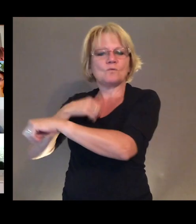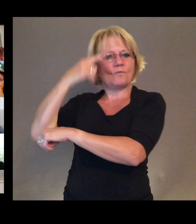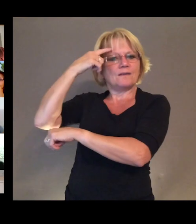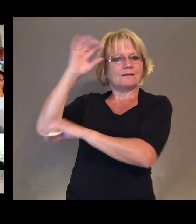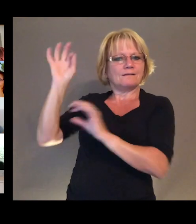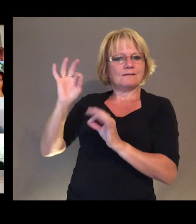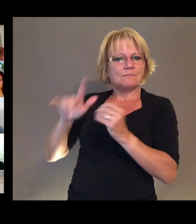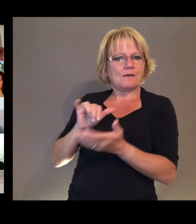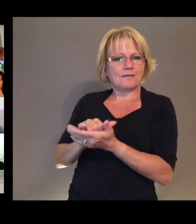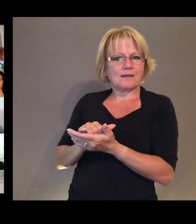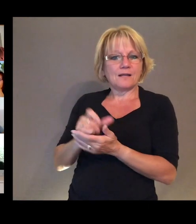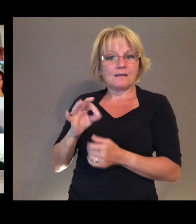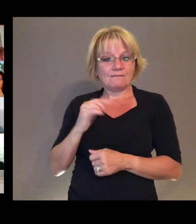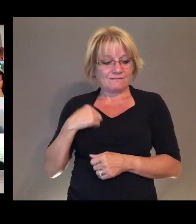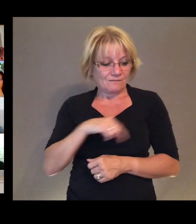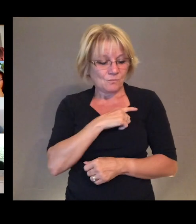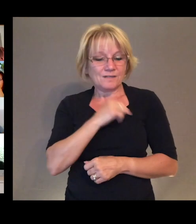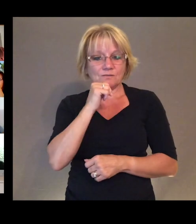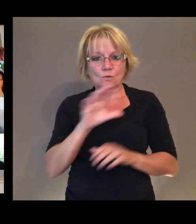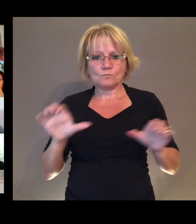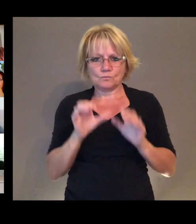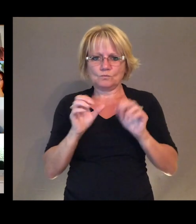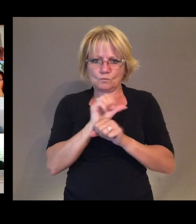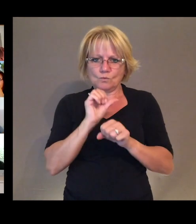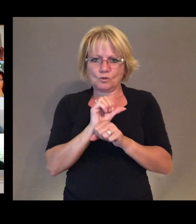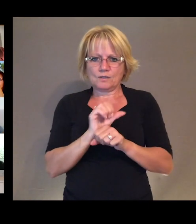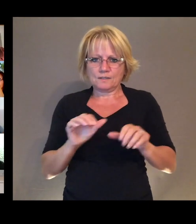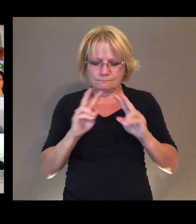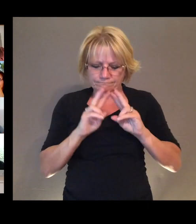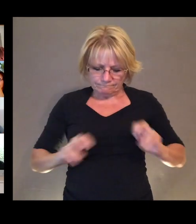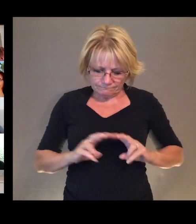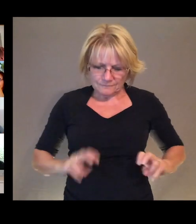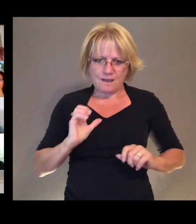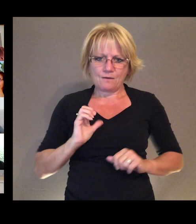and get a critical understanding of where we are now, then we don't have hope